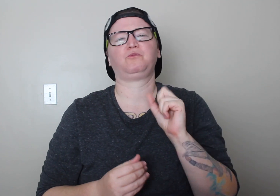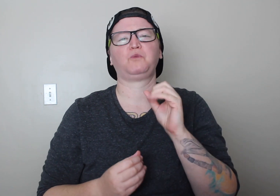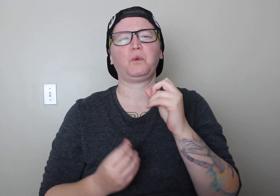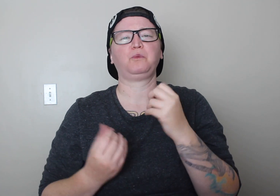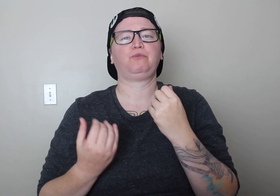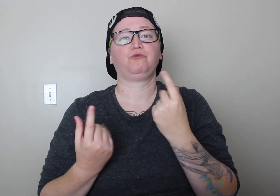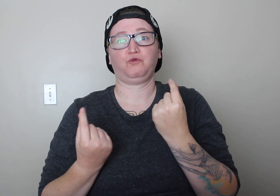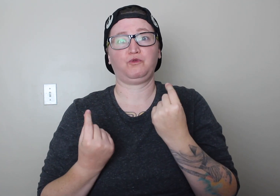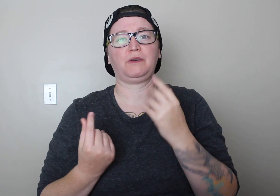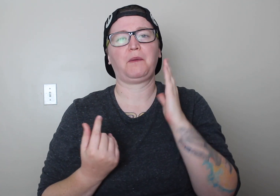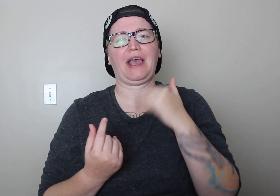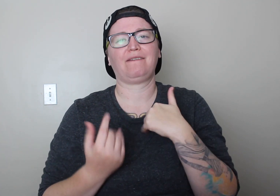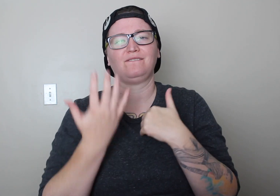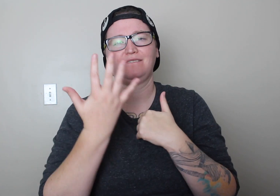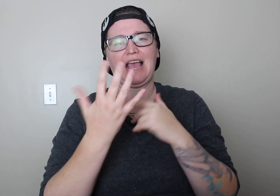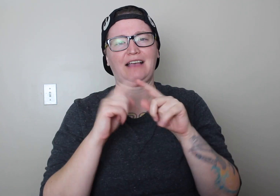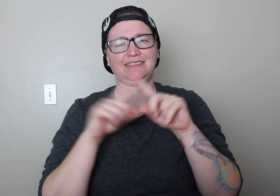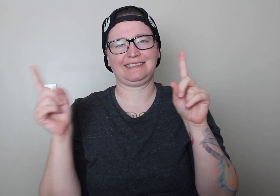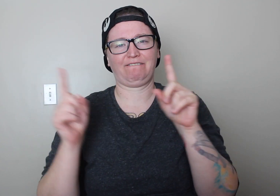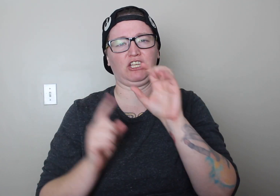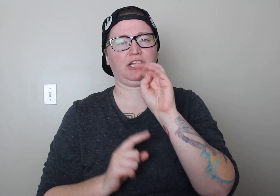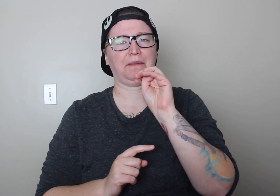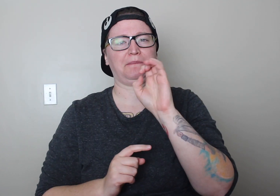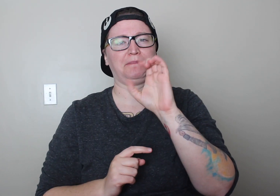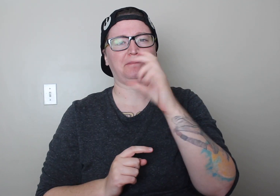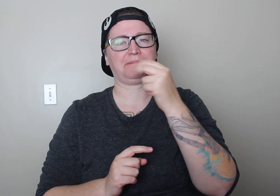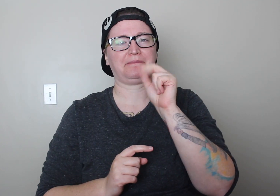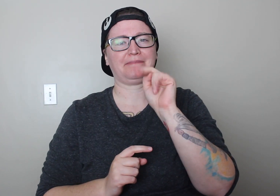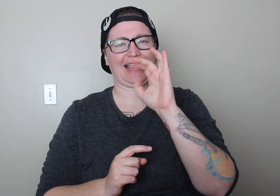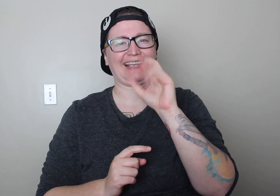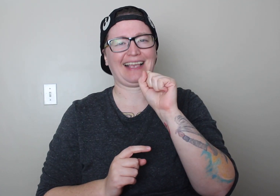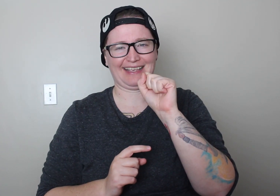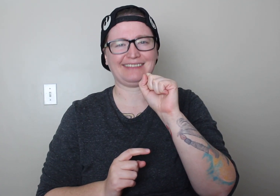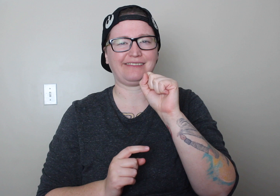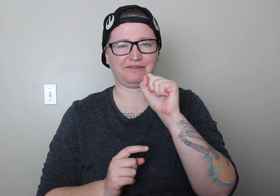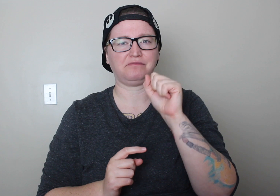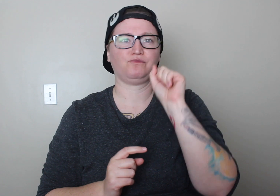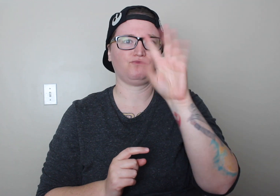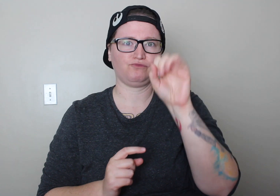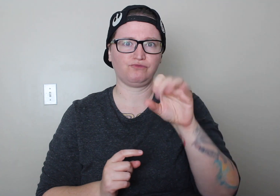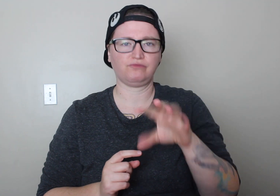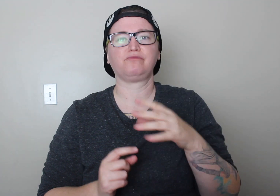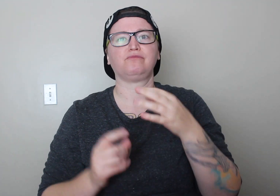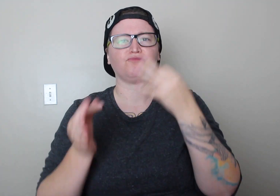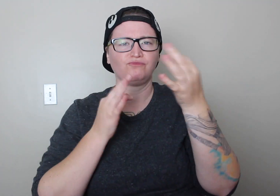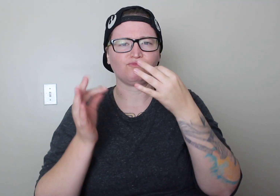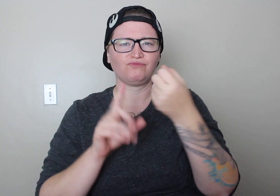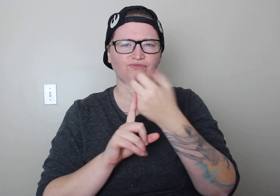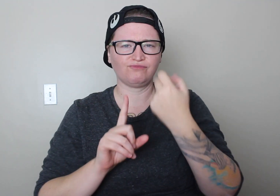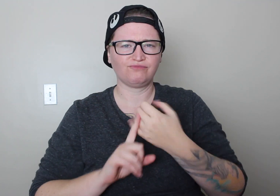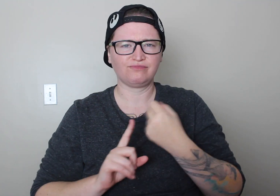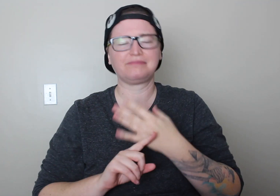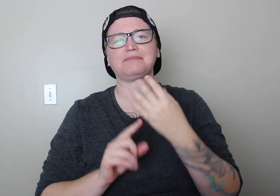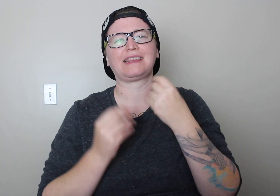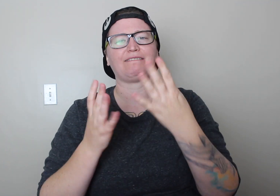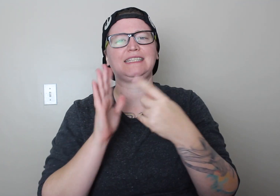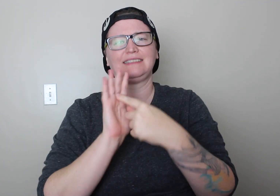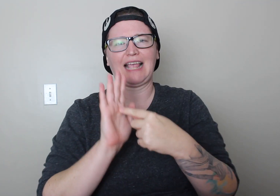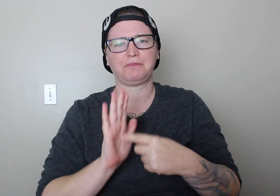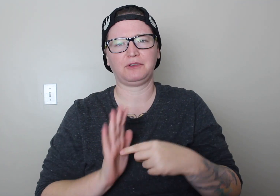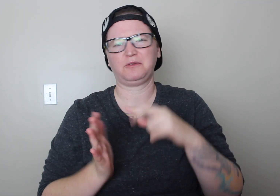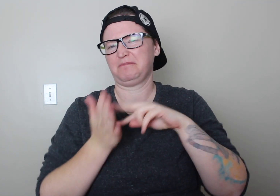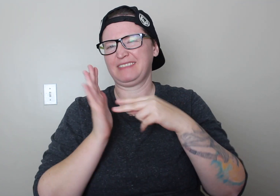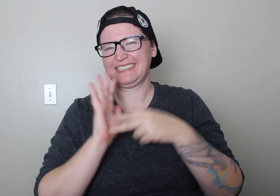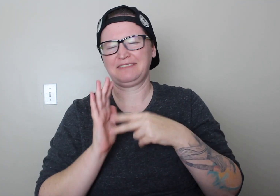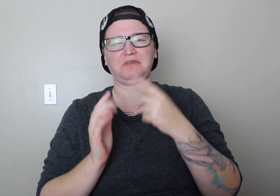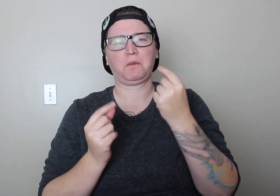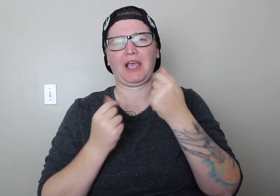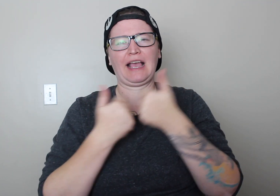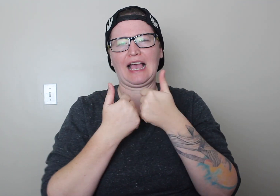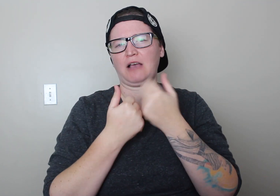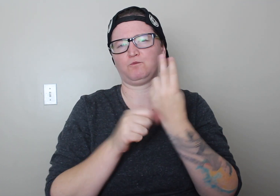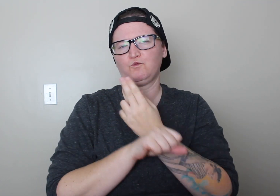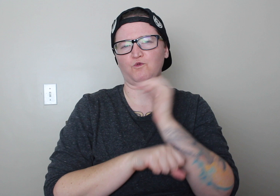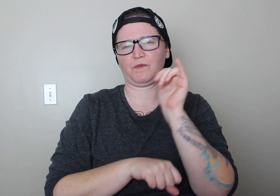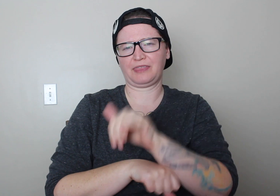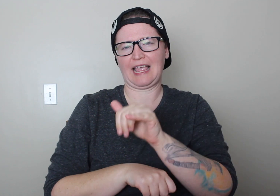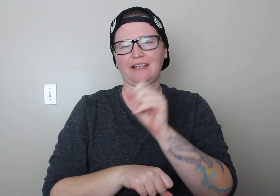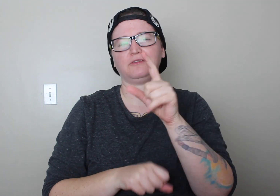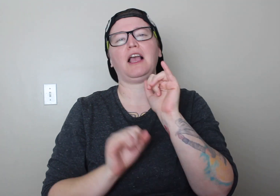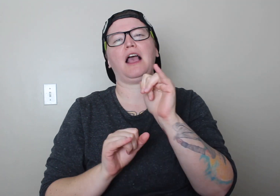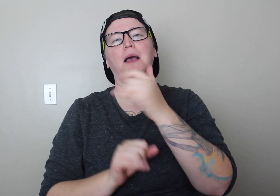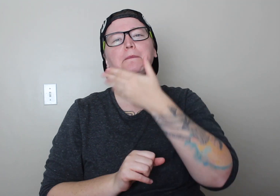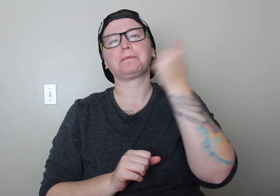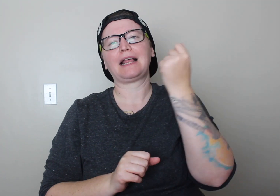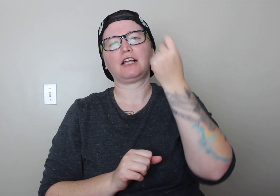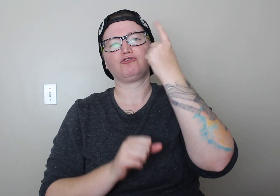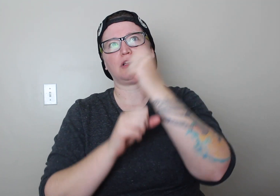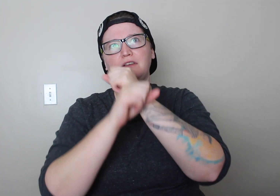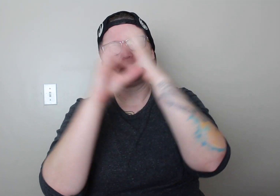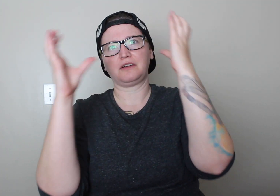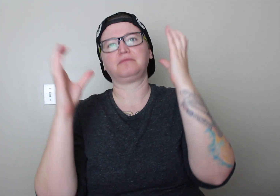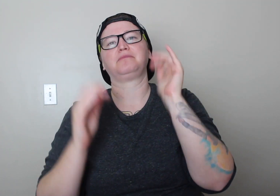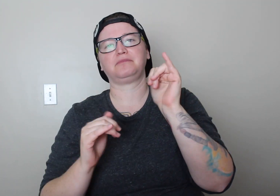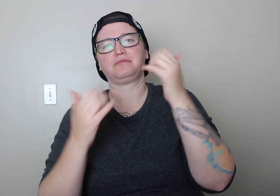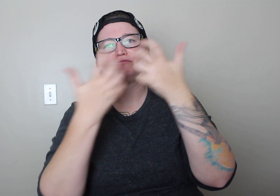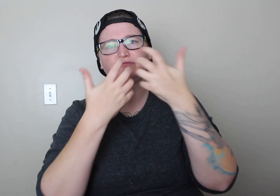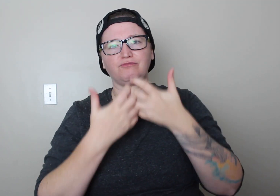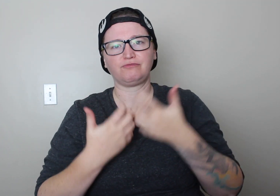So, I will be explaining five different game mechanics with example of which game uses the mechanic and how it works, so you can have a better understanding.